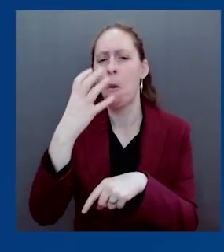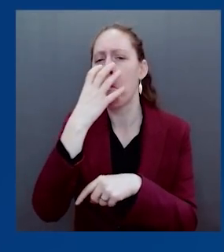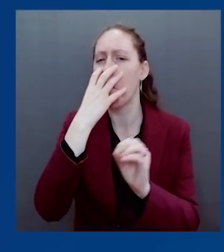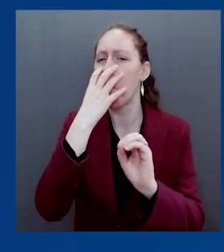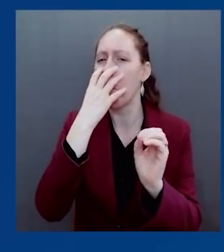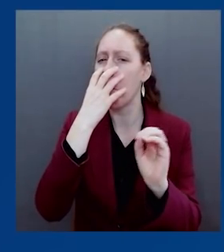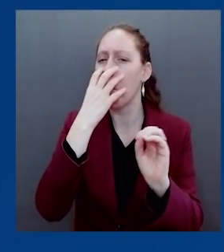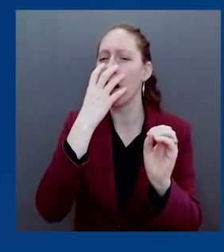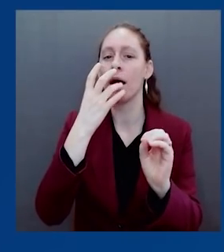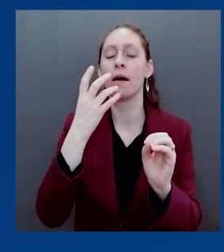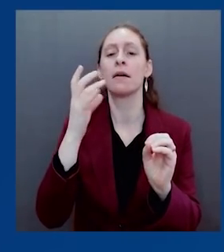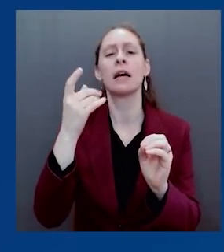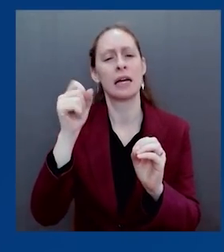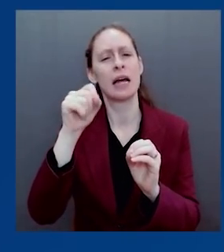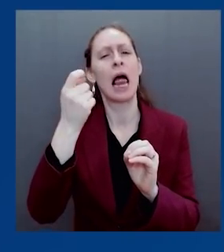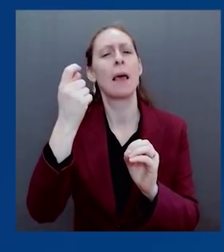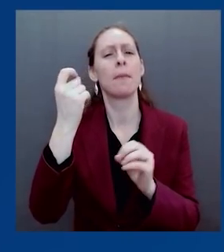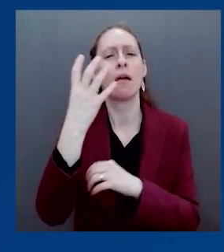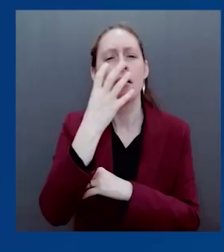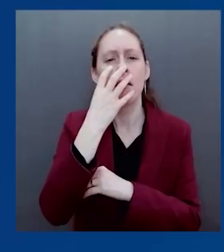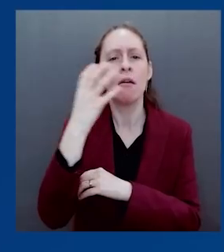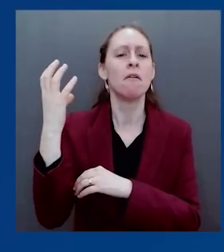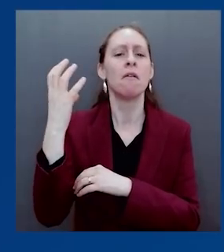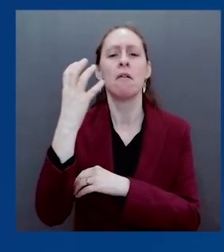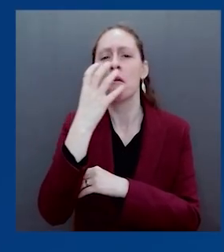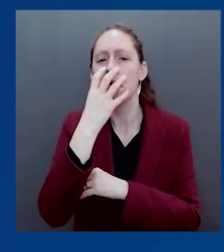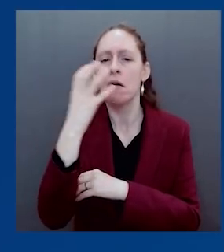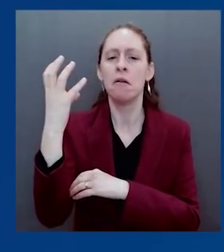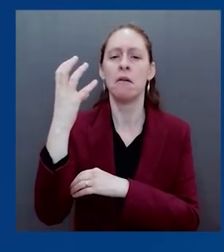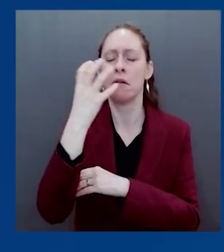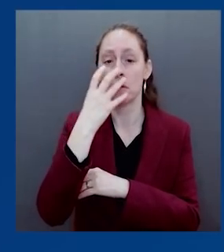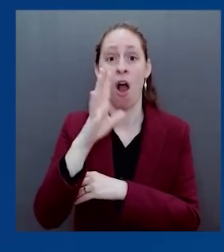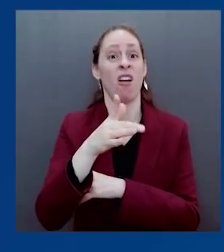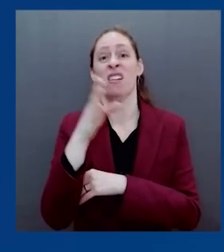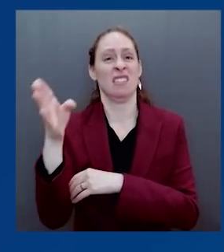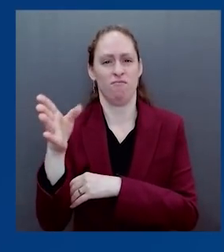which we obviously like to avoid at all costs, is mechanical ventilation.